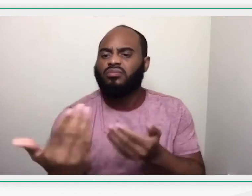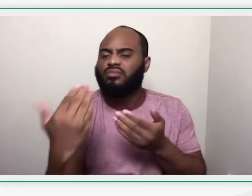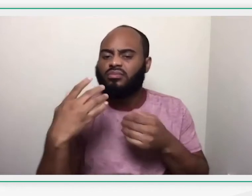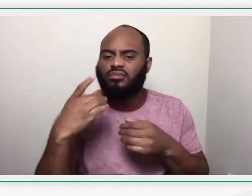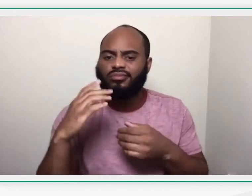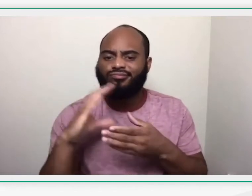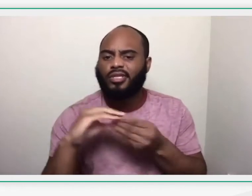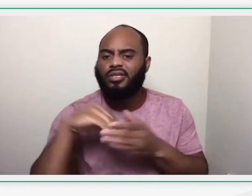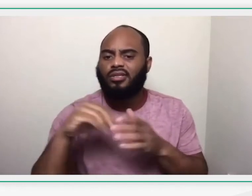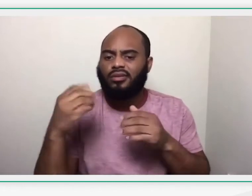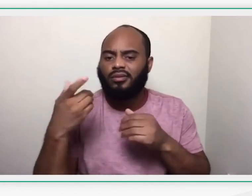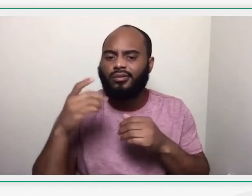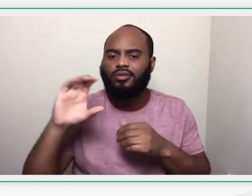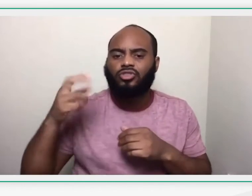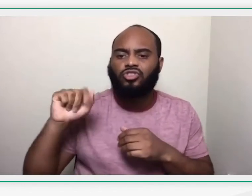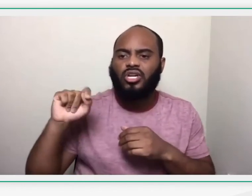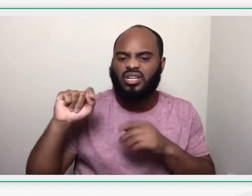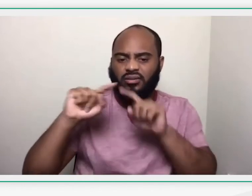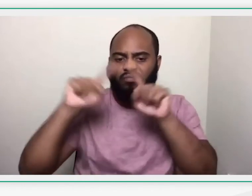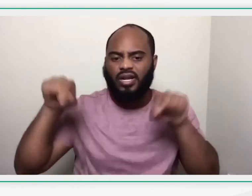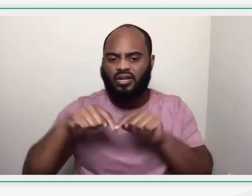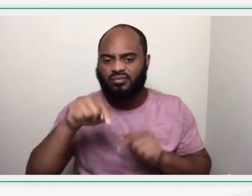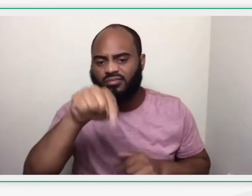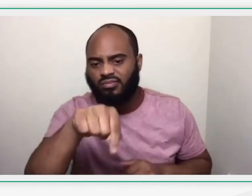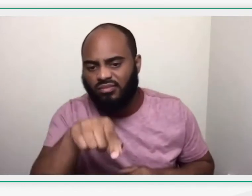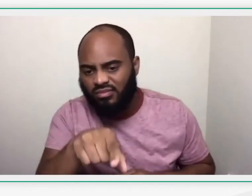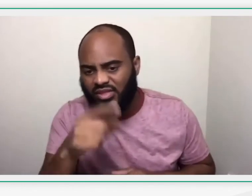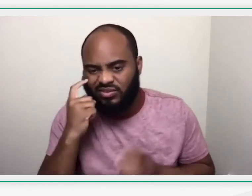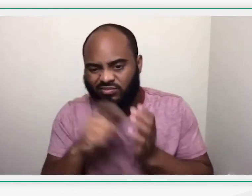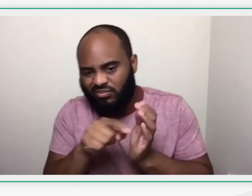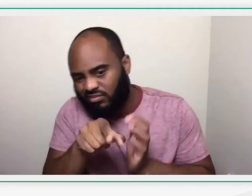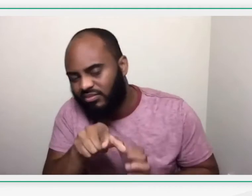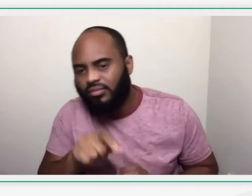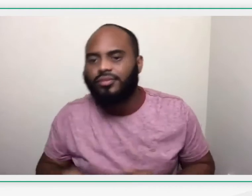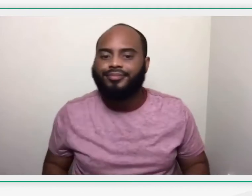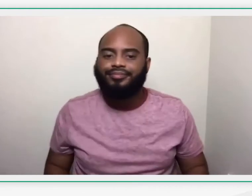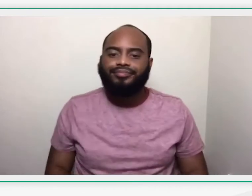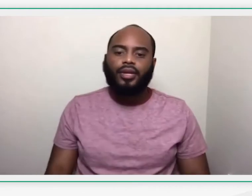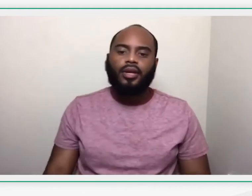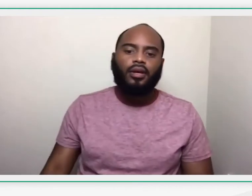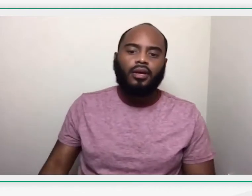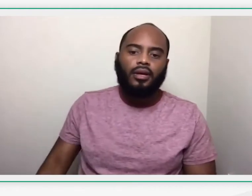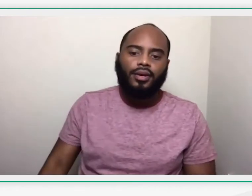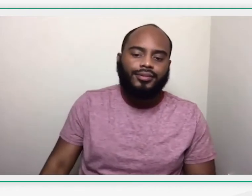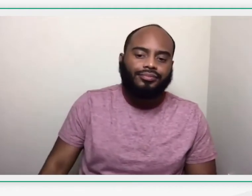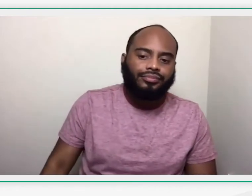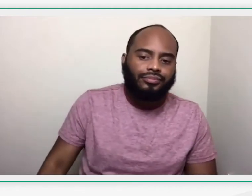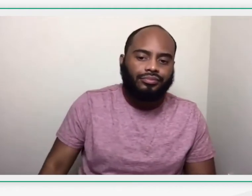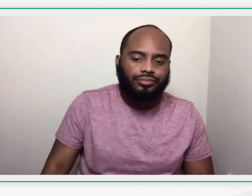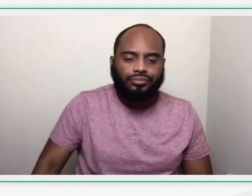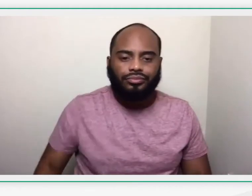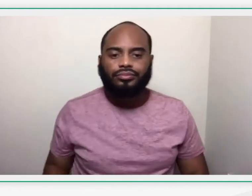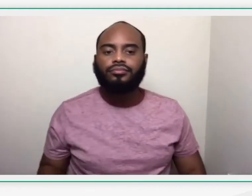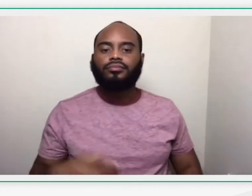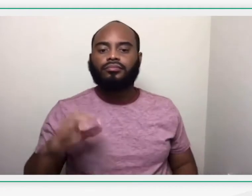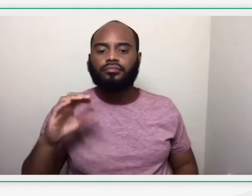Folks, if you experience any issues, please type those into the chat box. Again, if you look down towards the bottom of the Zoom window, you'll see an icon that says chat.